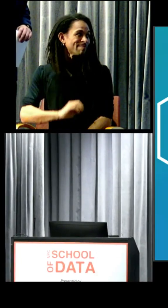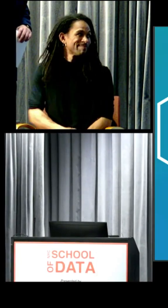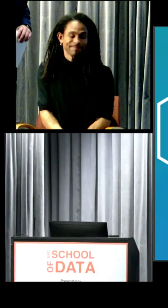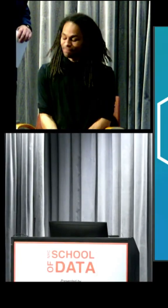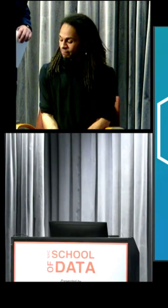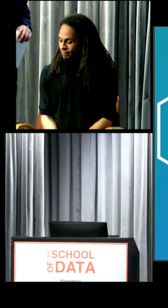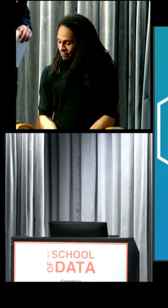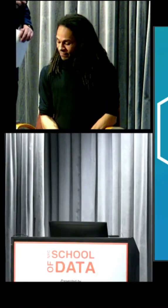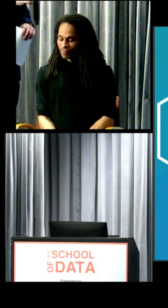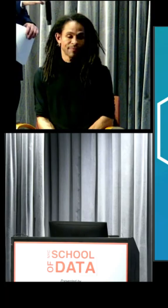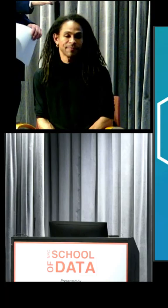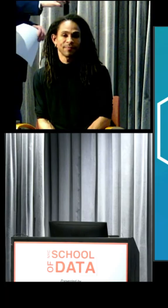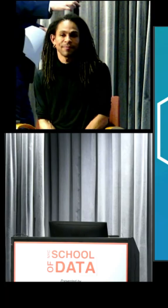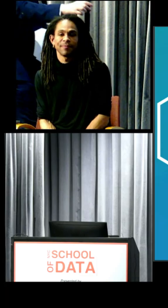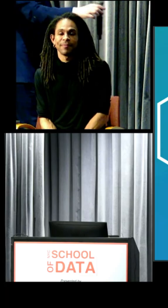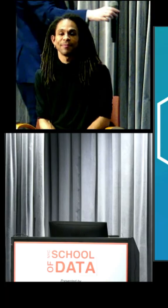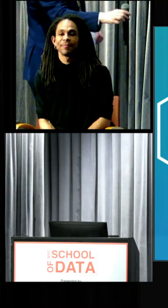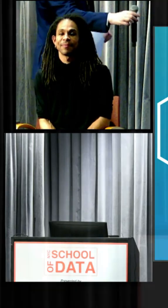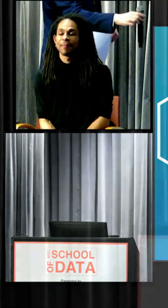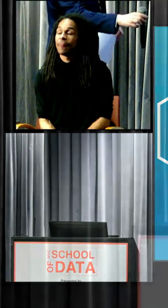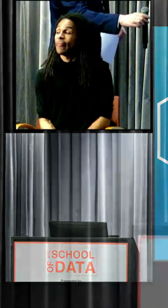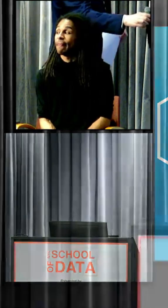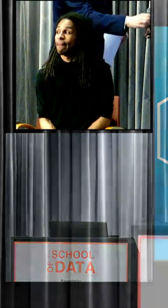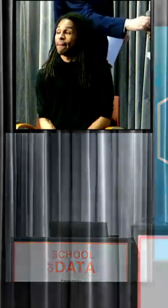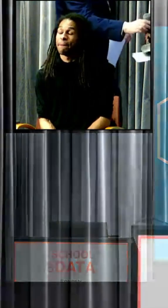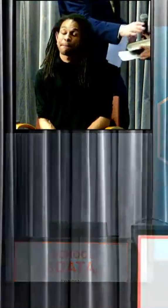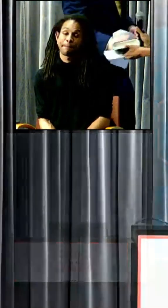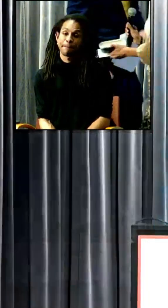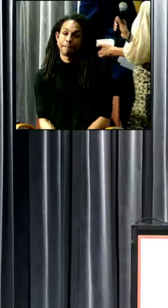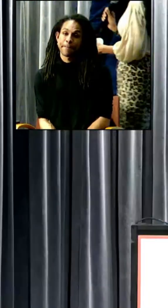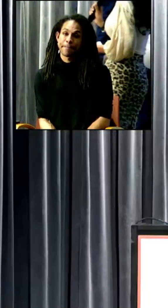rise in vehicle use in New York City for commuting since the pandemic.